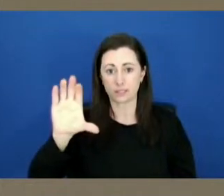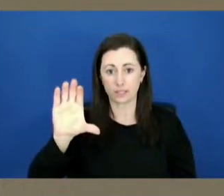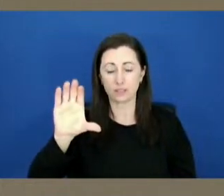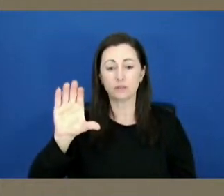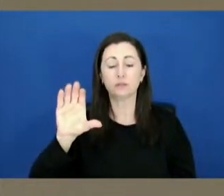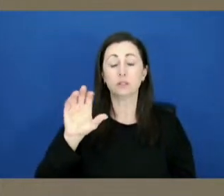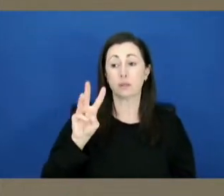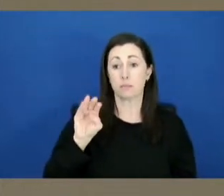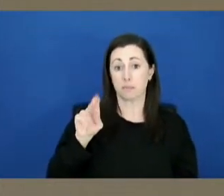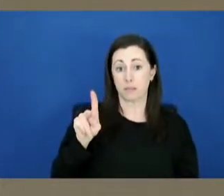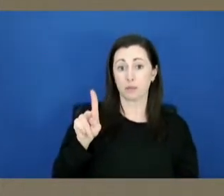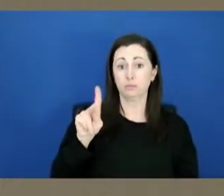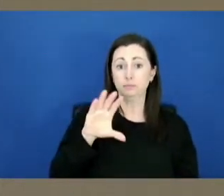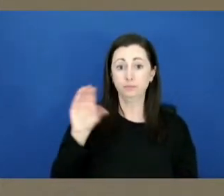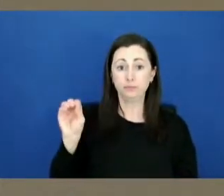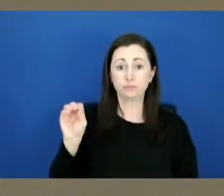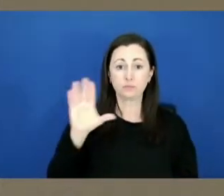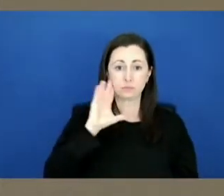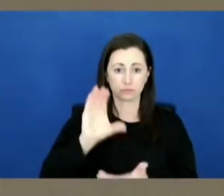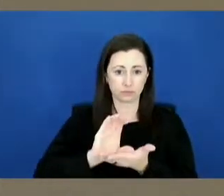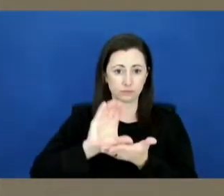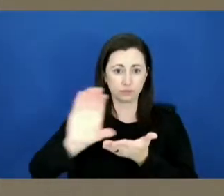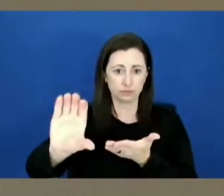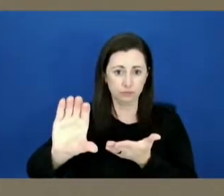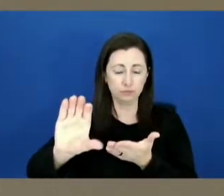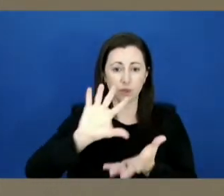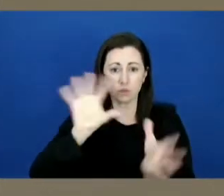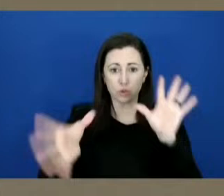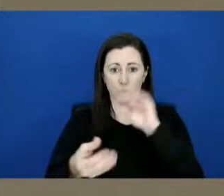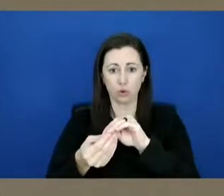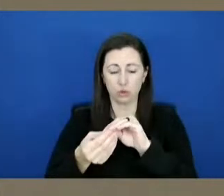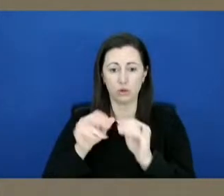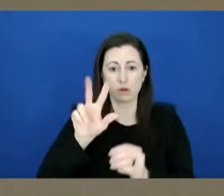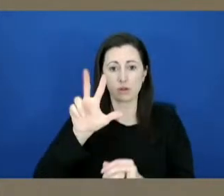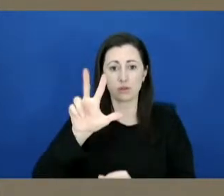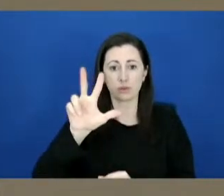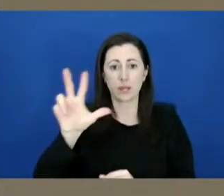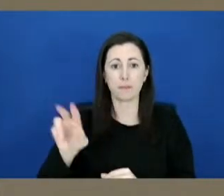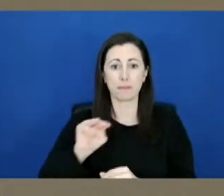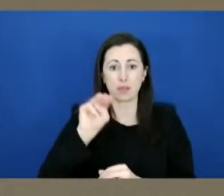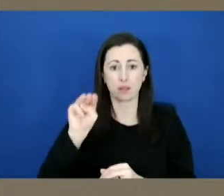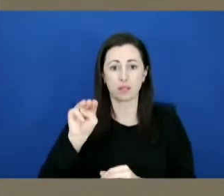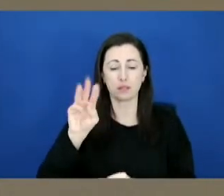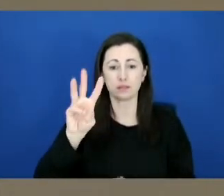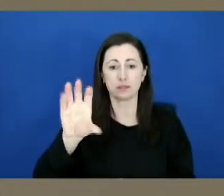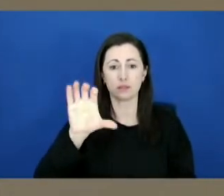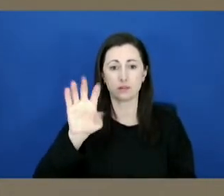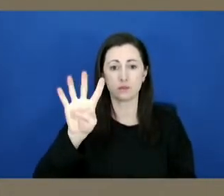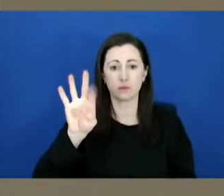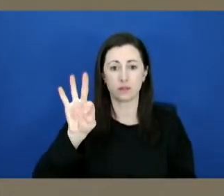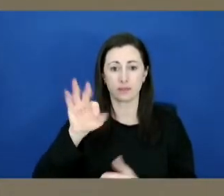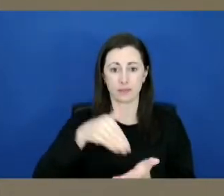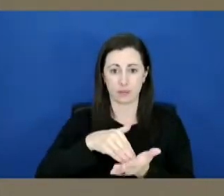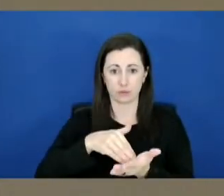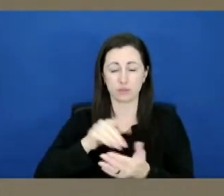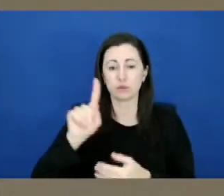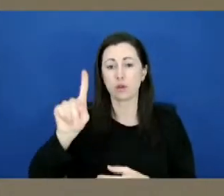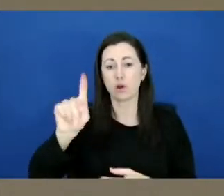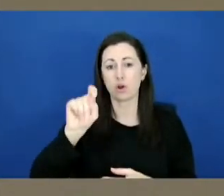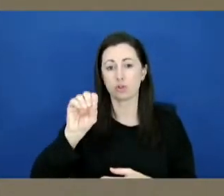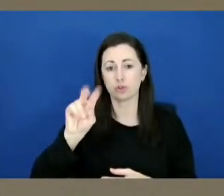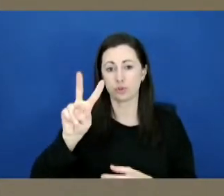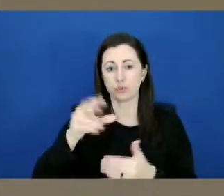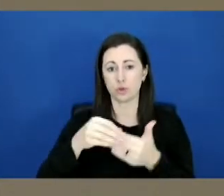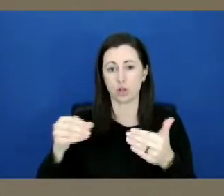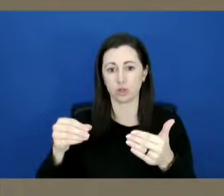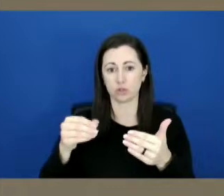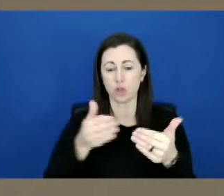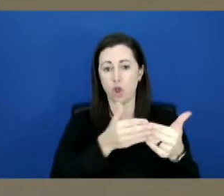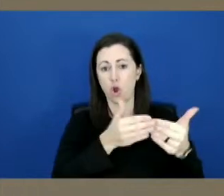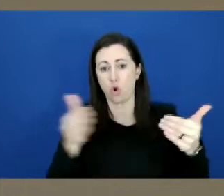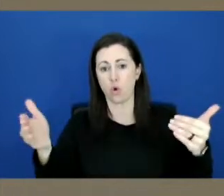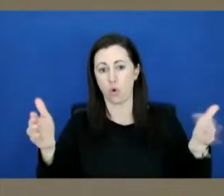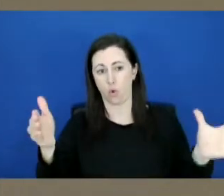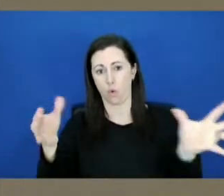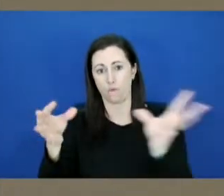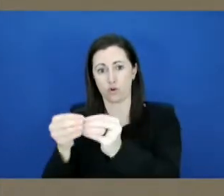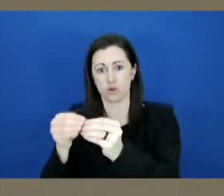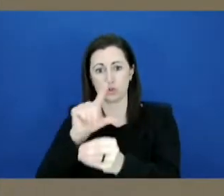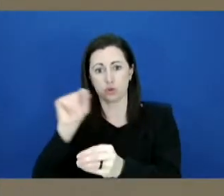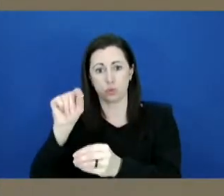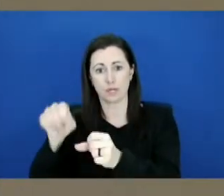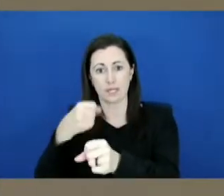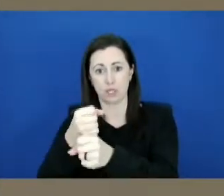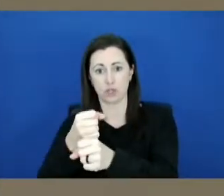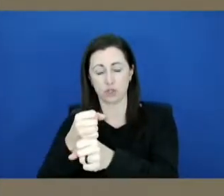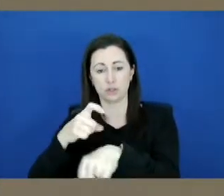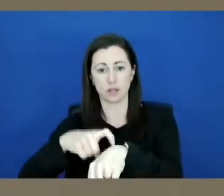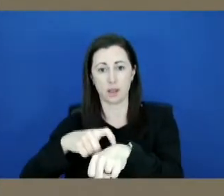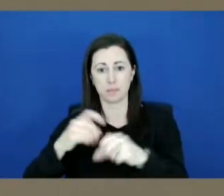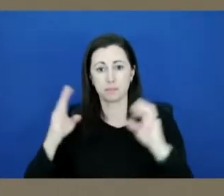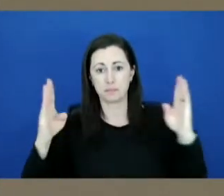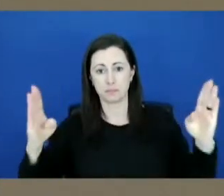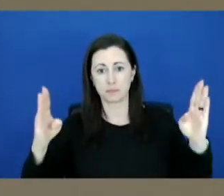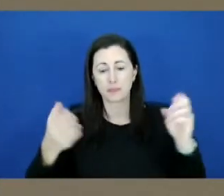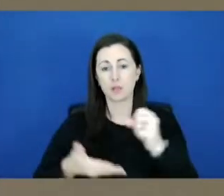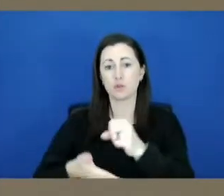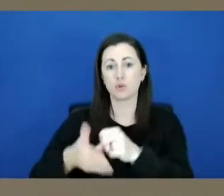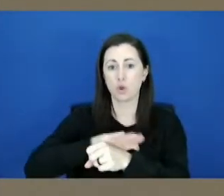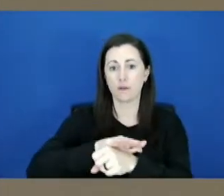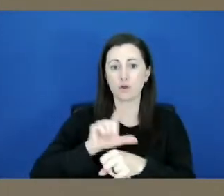NOAH LLC UNDER WHICH MECKLENBURG